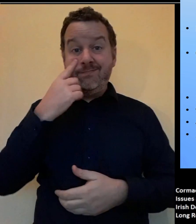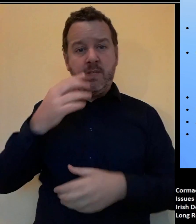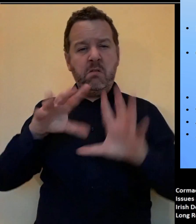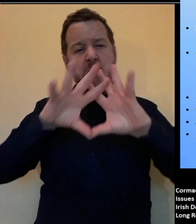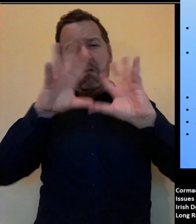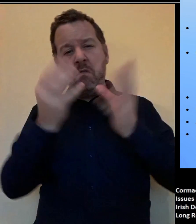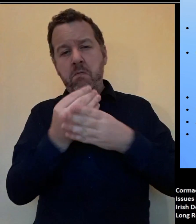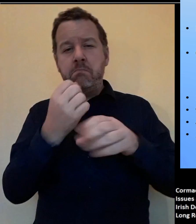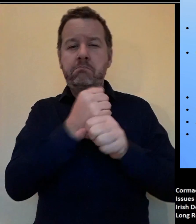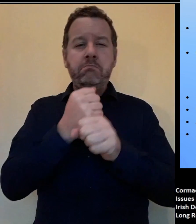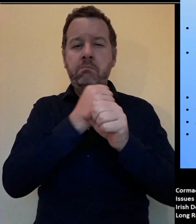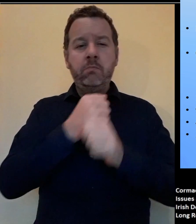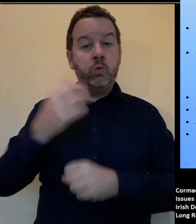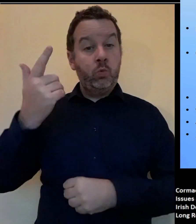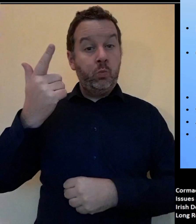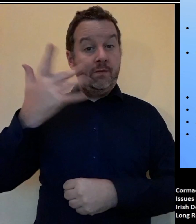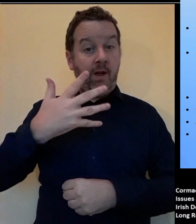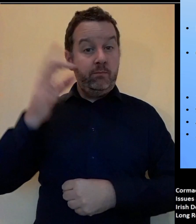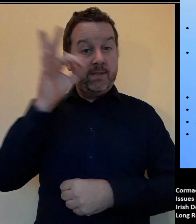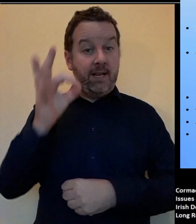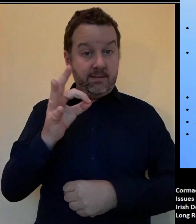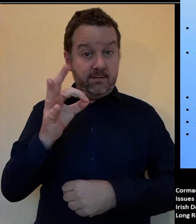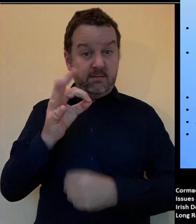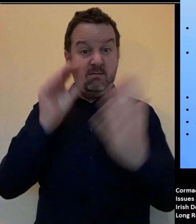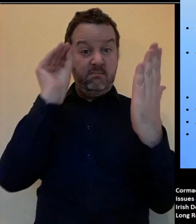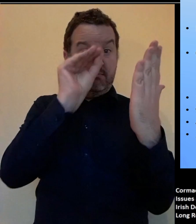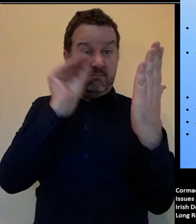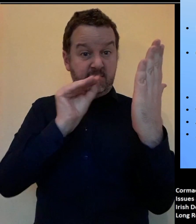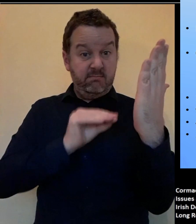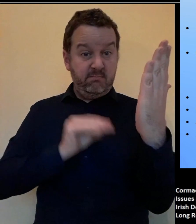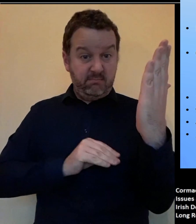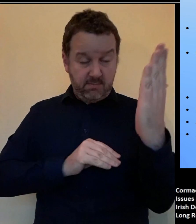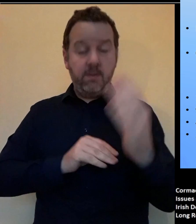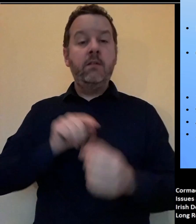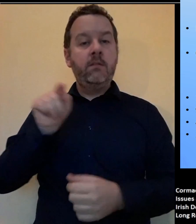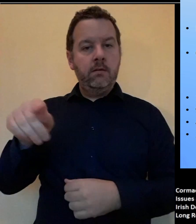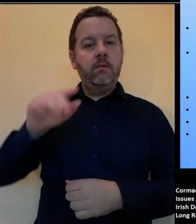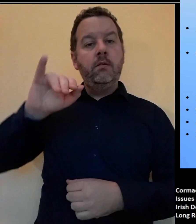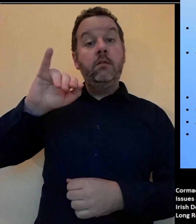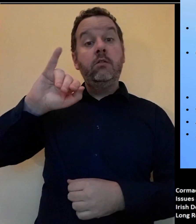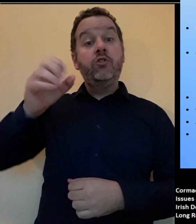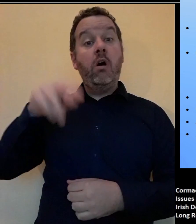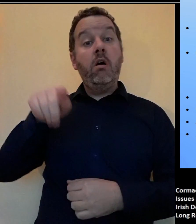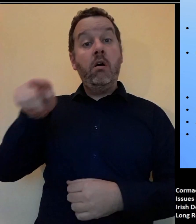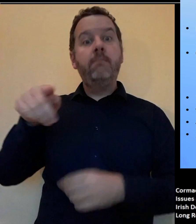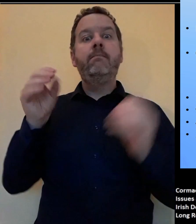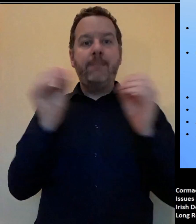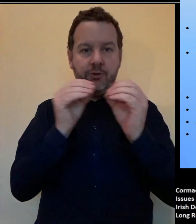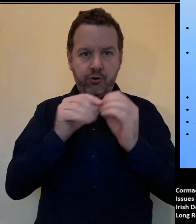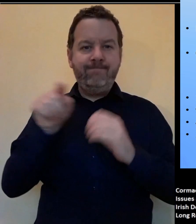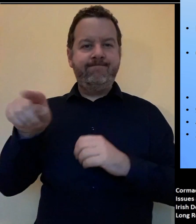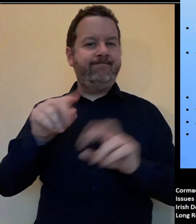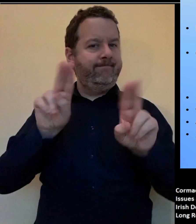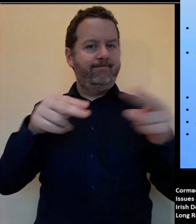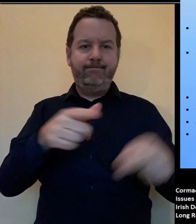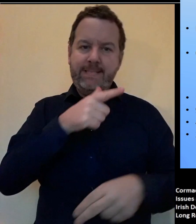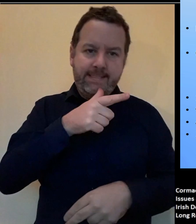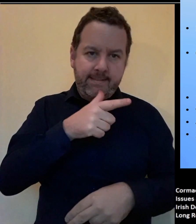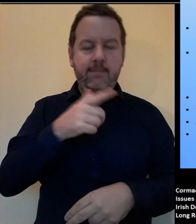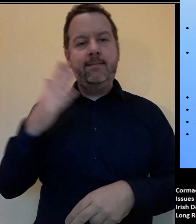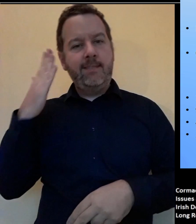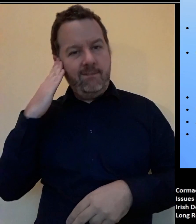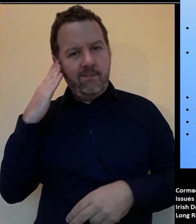A total of about 25% of entries for John mention his deafness or inability to speak;